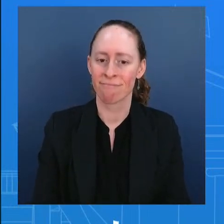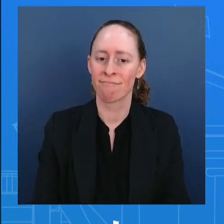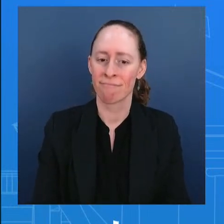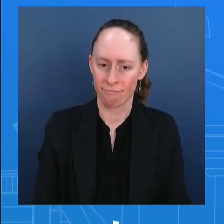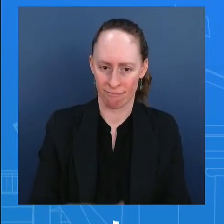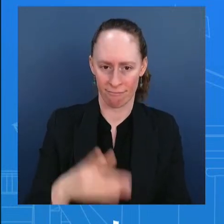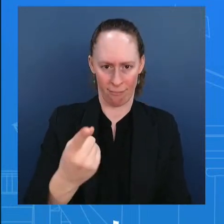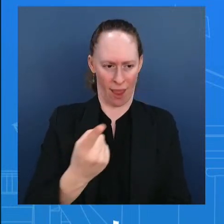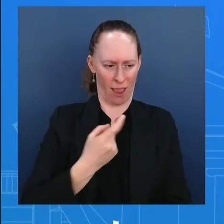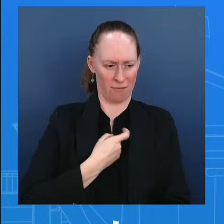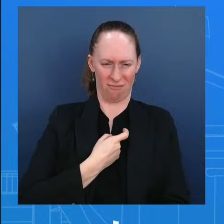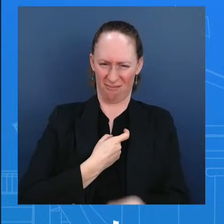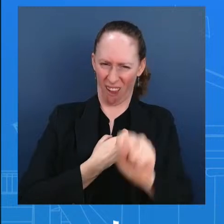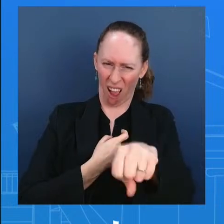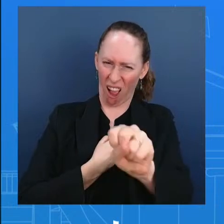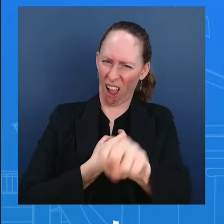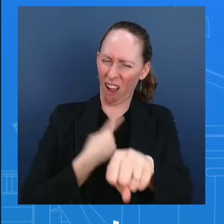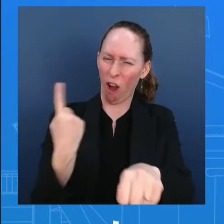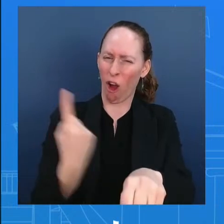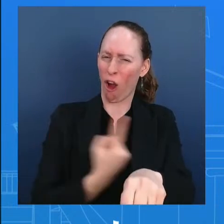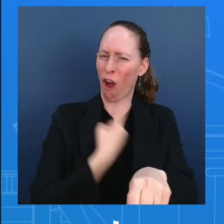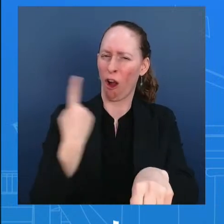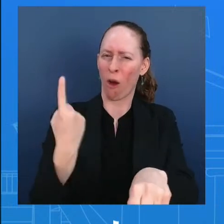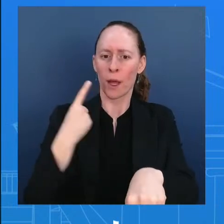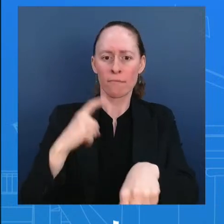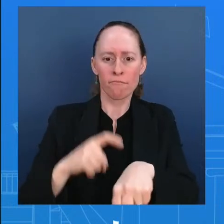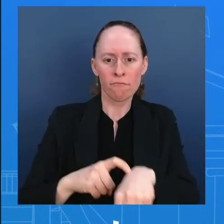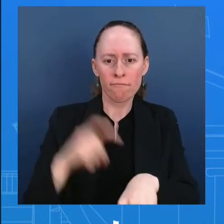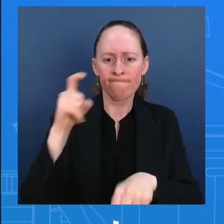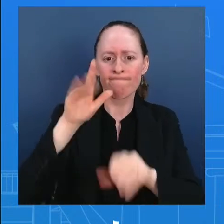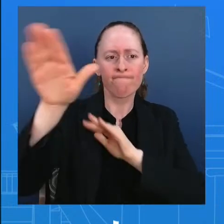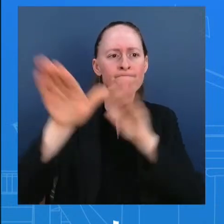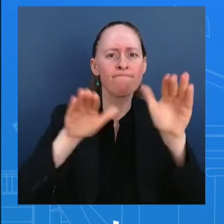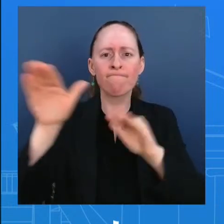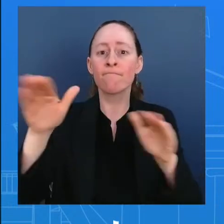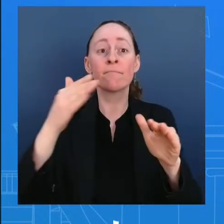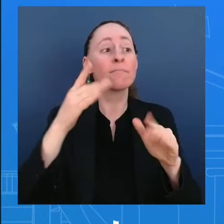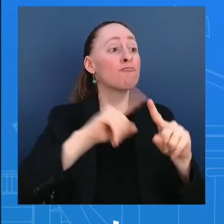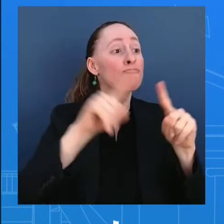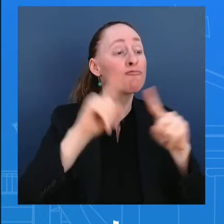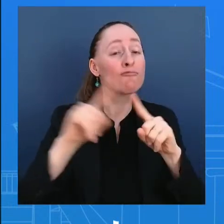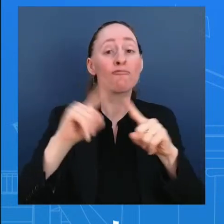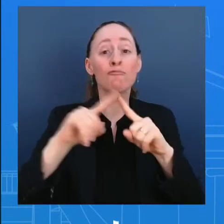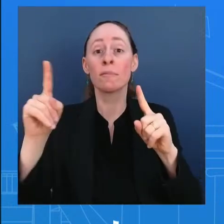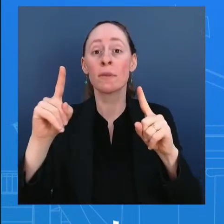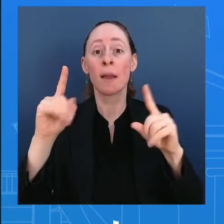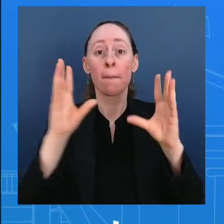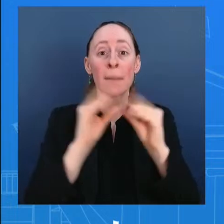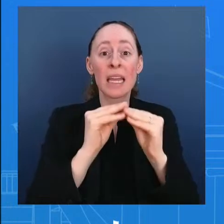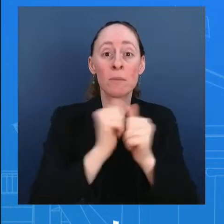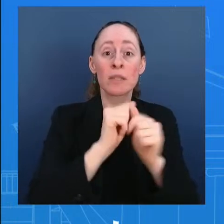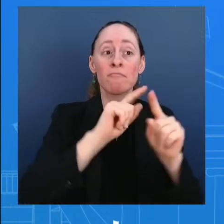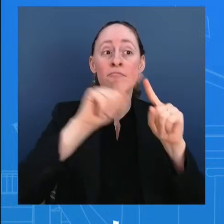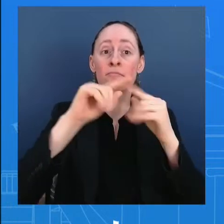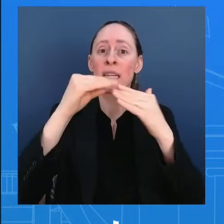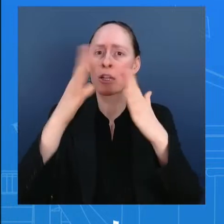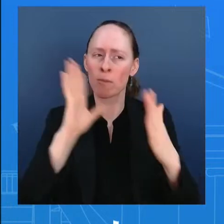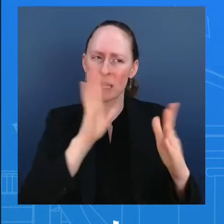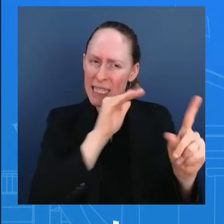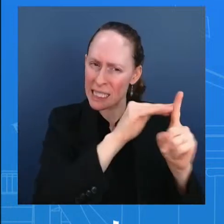when he has meetings or bilateral meetings with -- with world leaders. He brings that up,